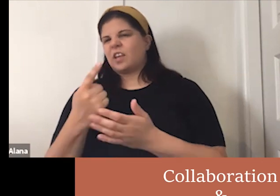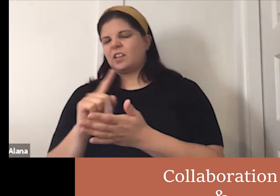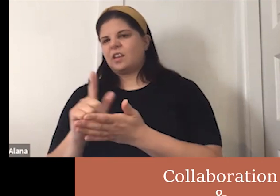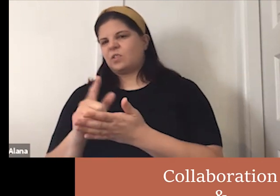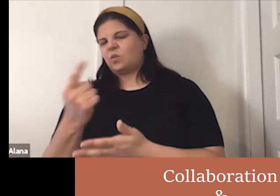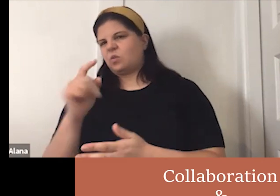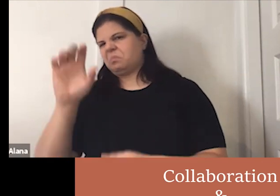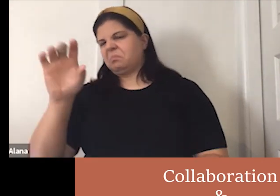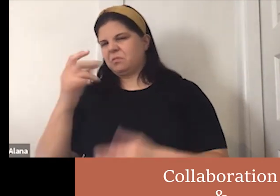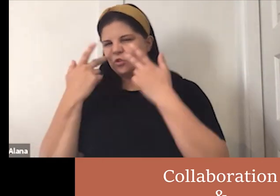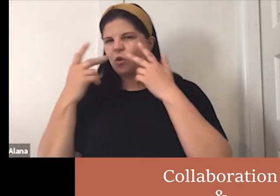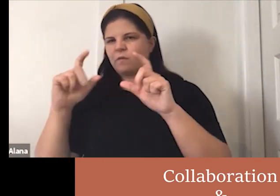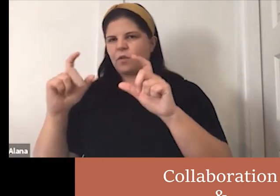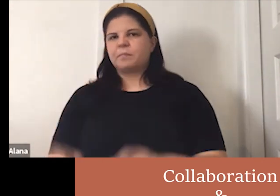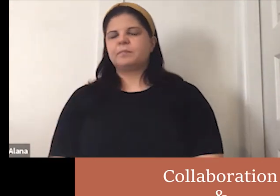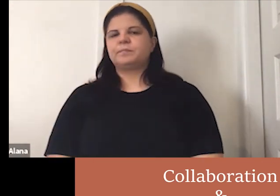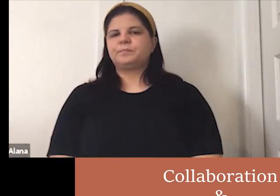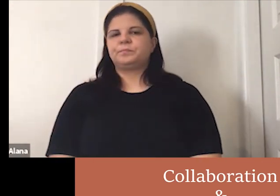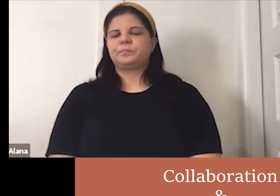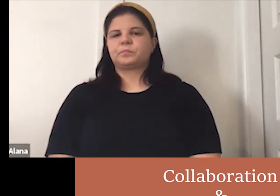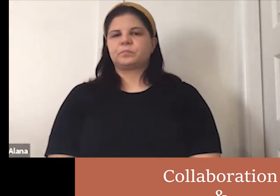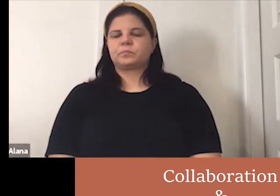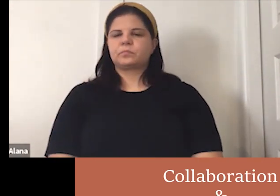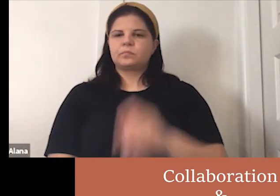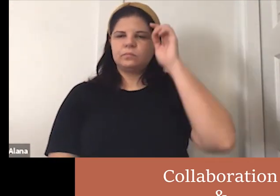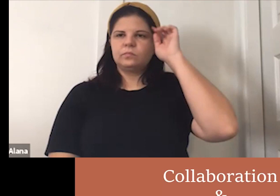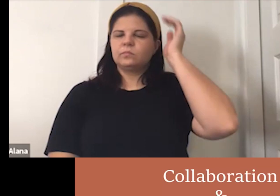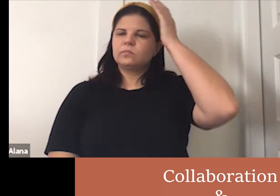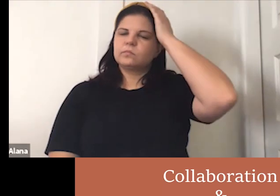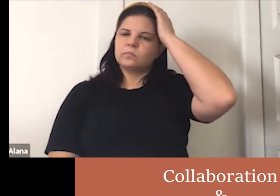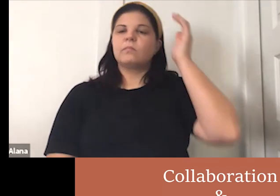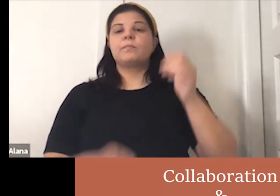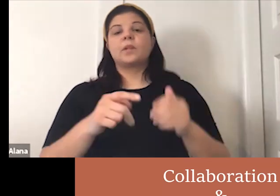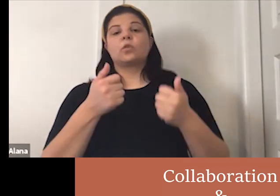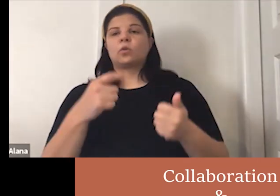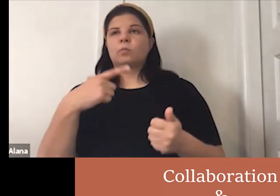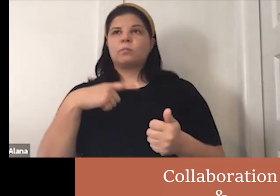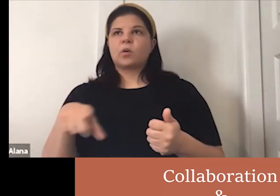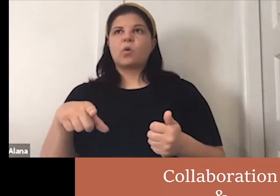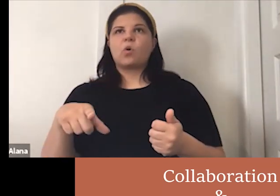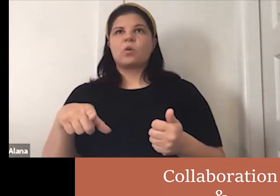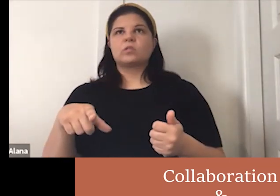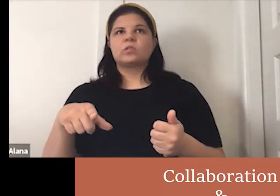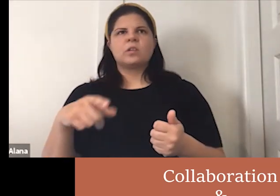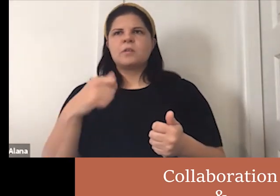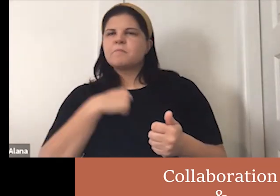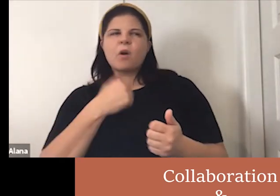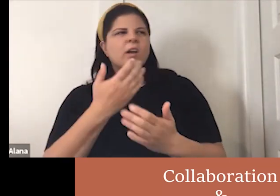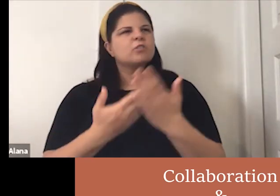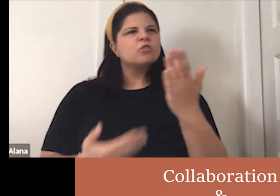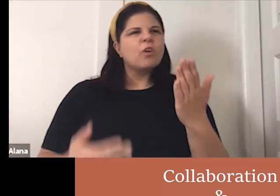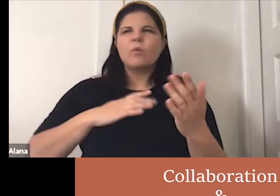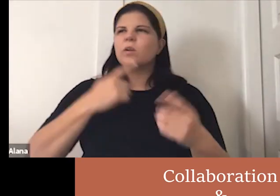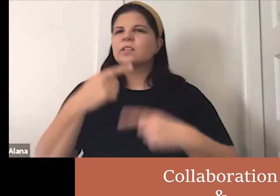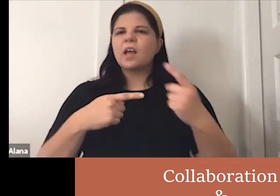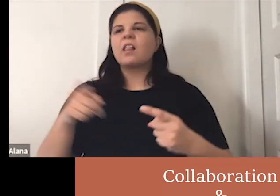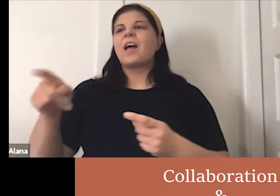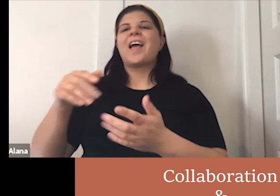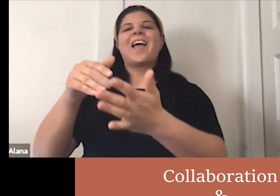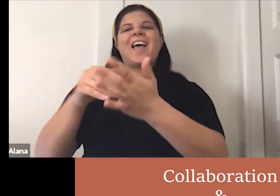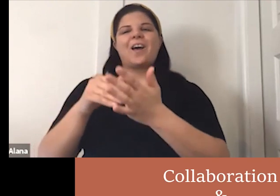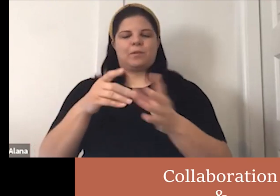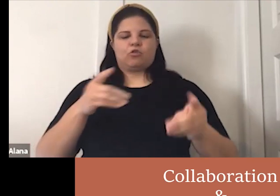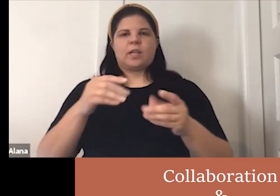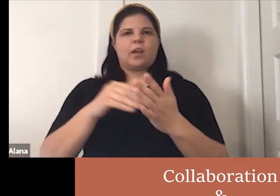of actually laying out the story that I wanted to tell through these set images which